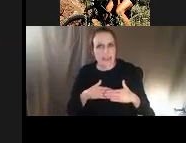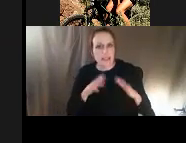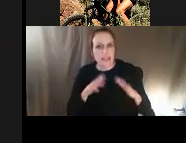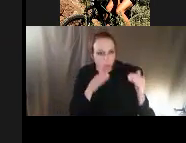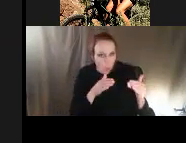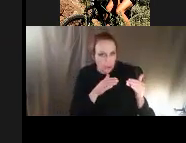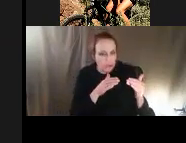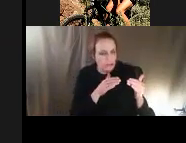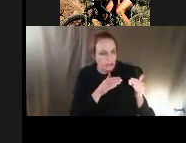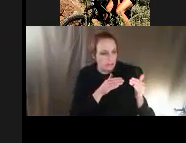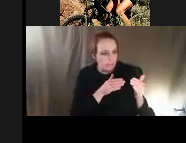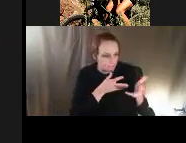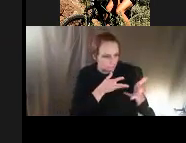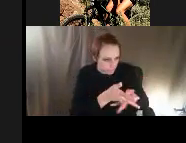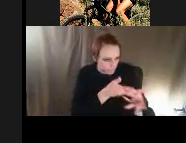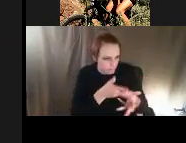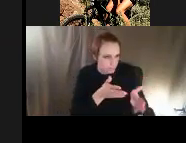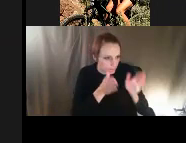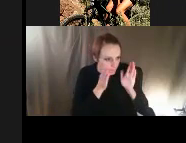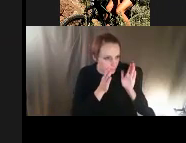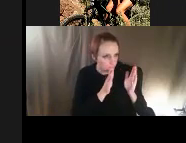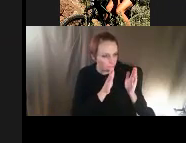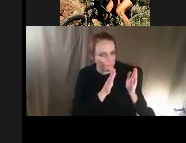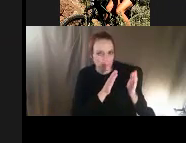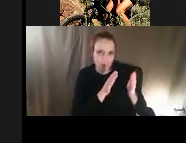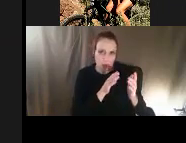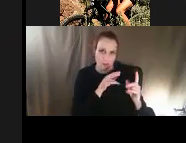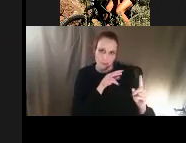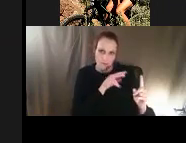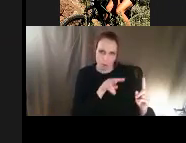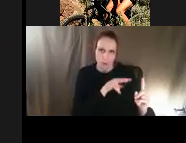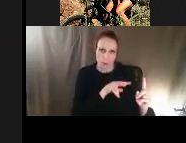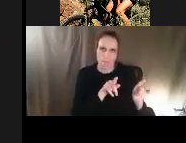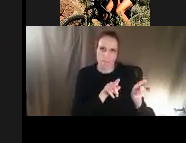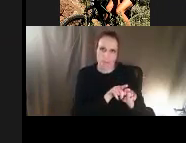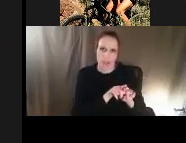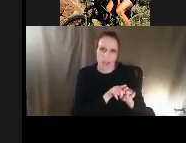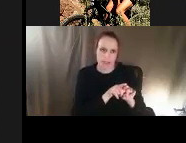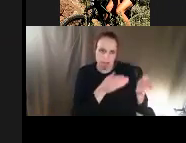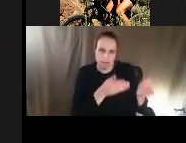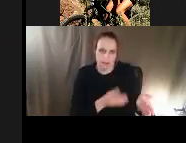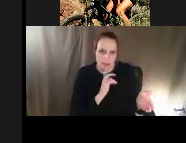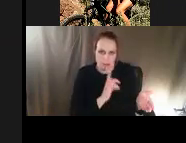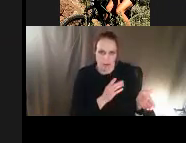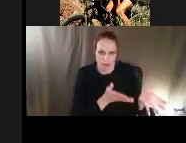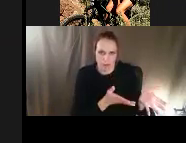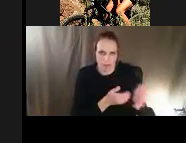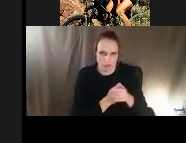person that you're working with as you normally do. So, keep that in some conscious awareness that